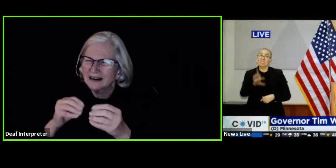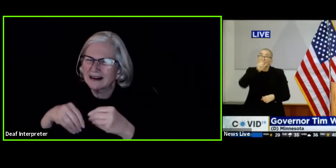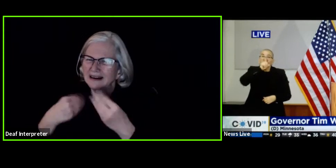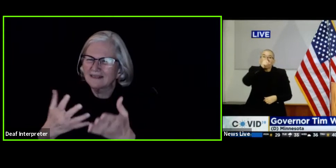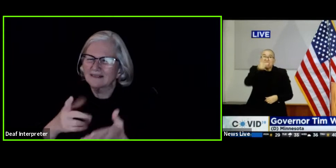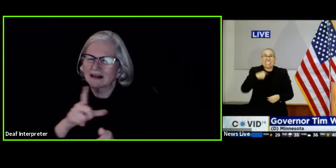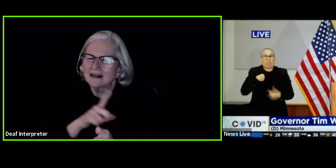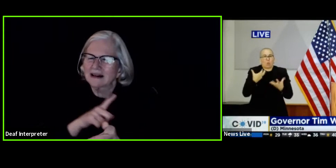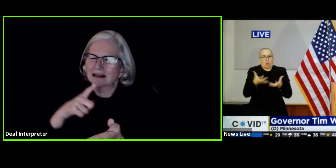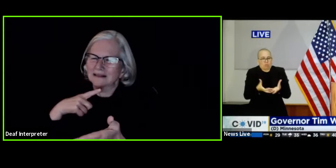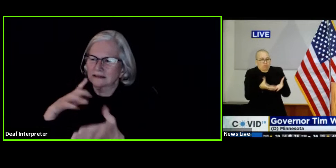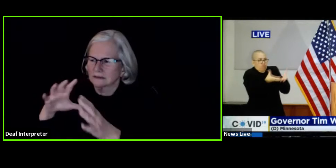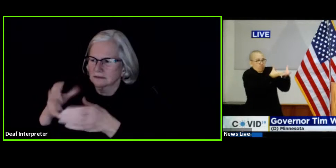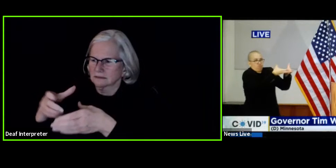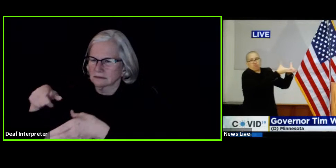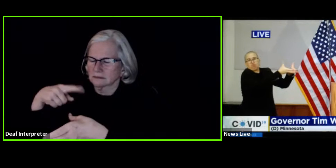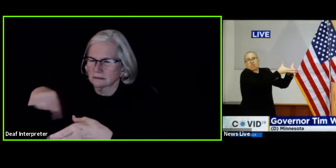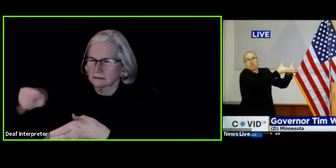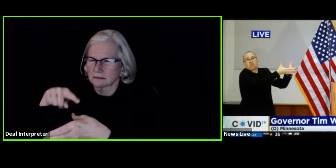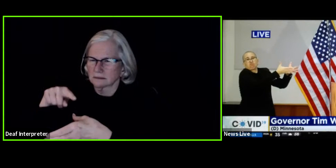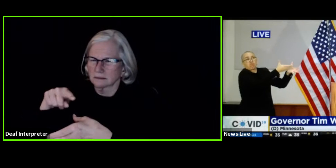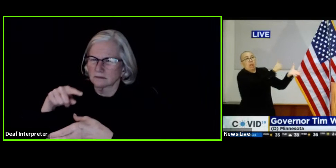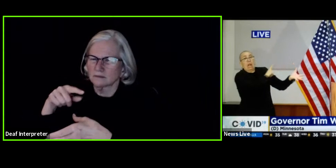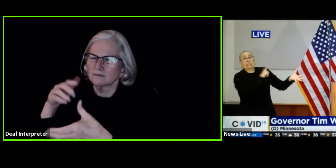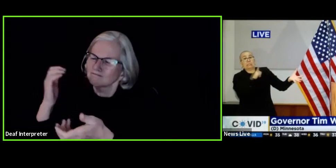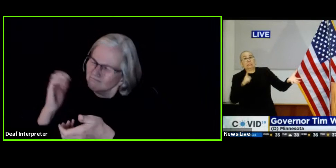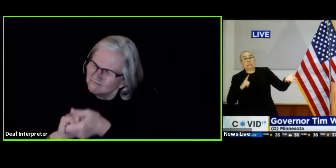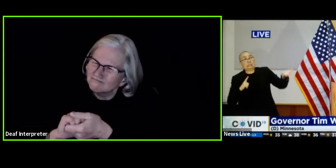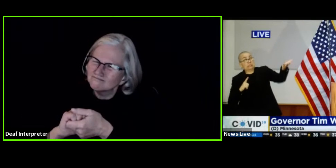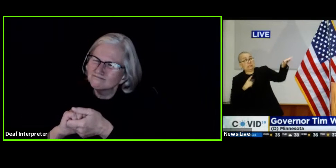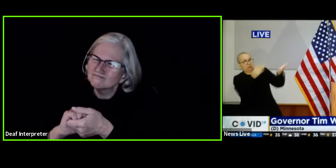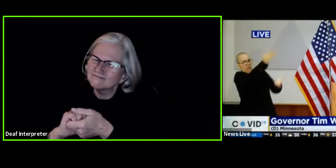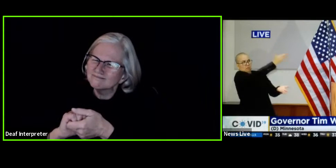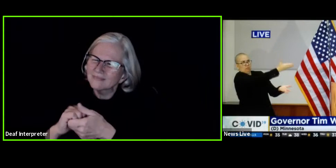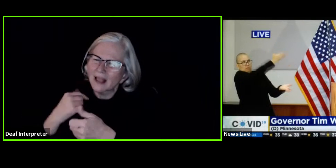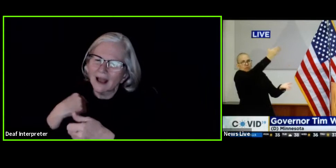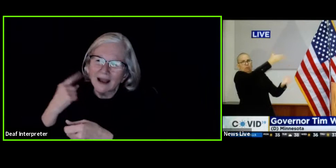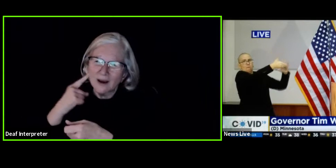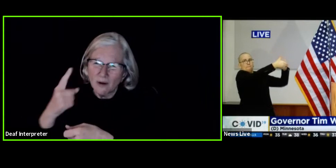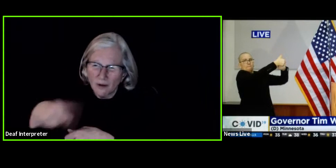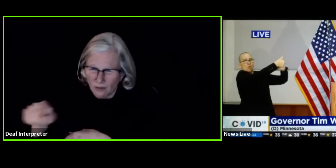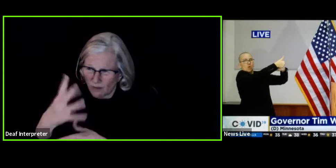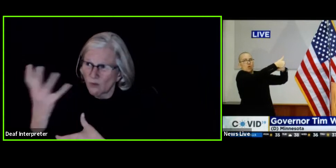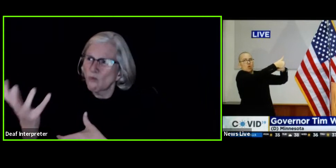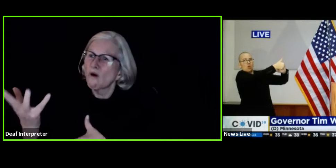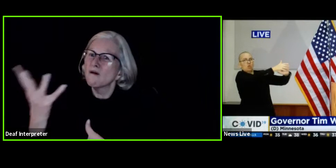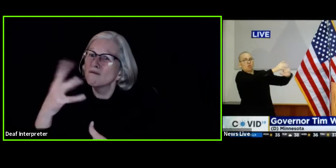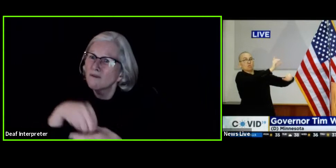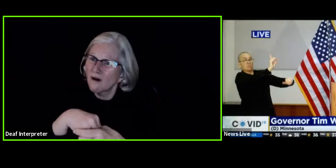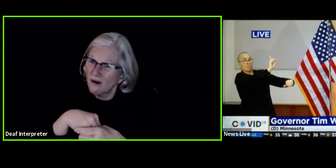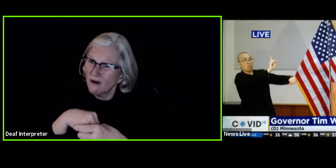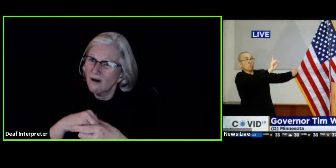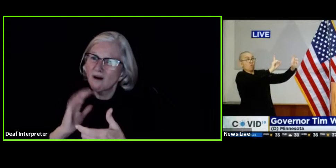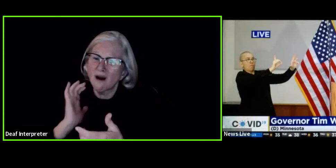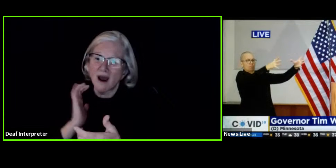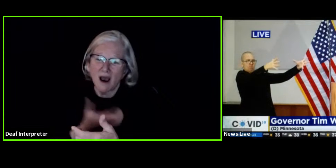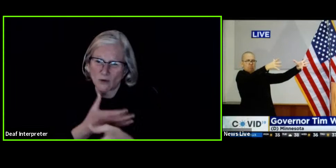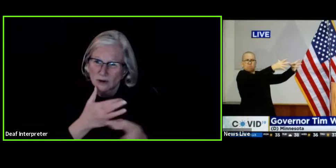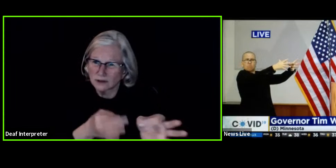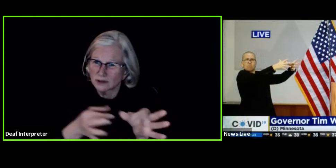IN THIS. I KEEP HEARING THAT THEY WANT TO BE PART OF THIS DECISION MAKING. SO I'M GOING TO PUT THIS OUT THERE. I'M GOING TO PUT OUR PACKAGE OUT THERE, AND THEN I THINK THEIR